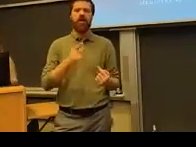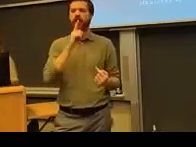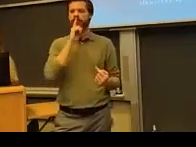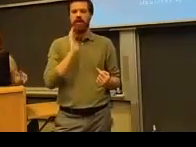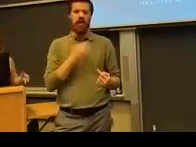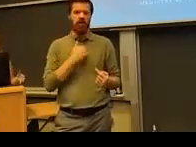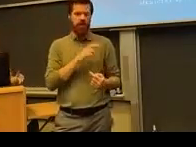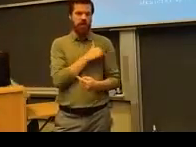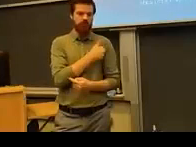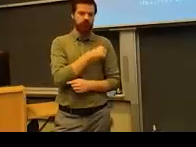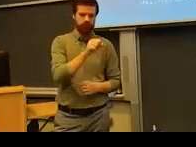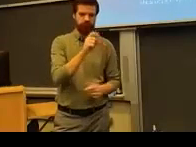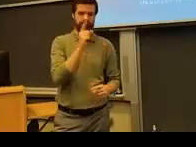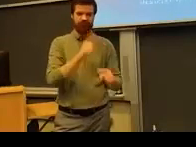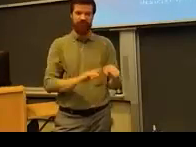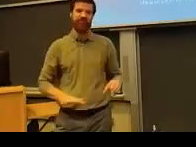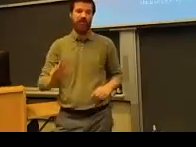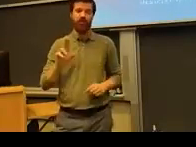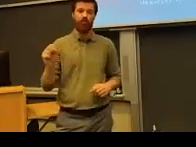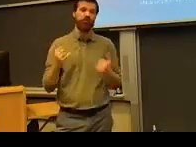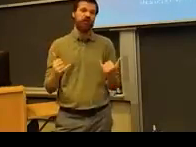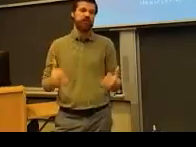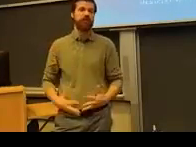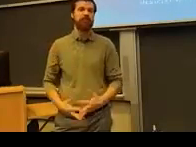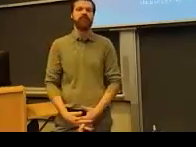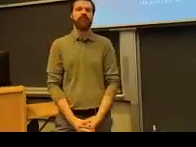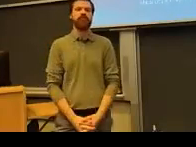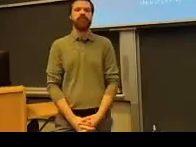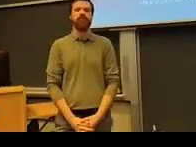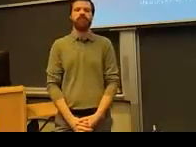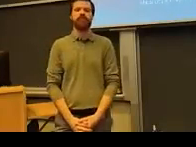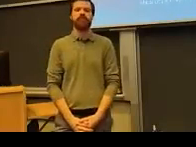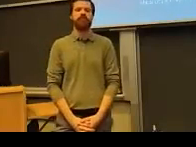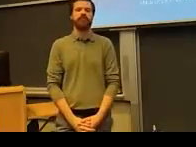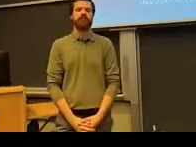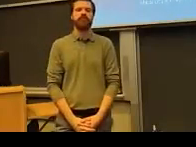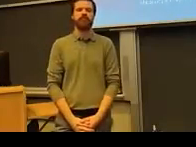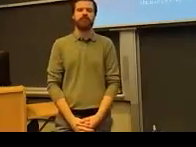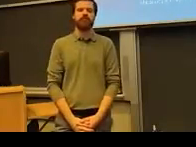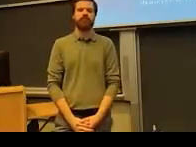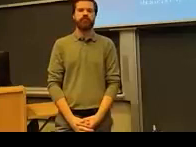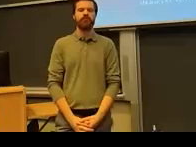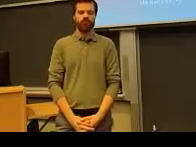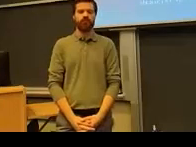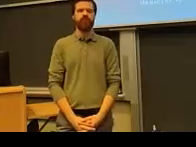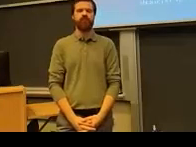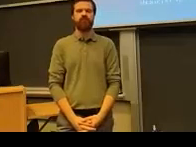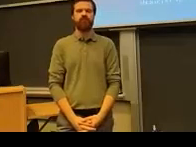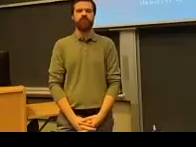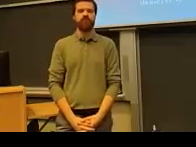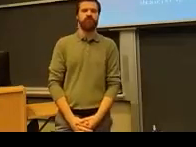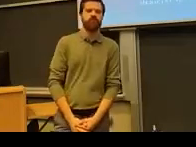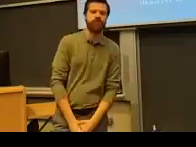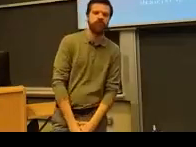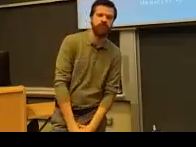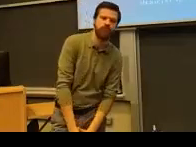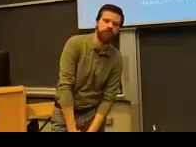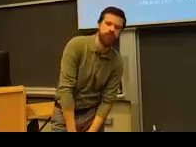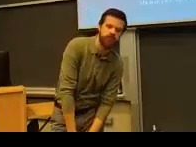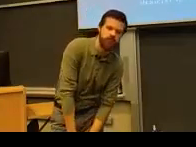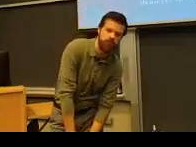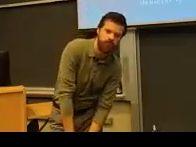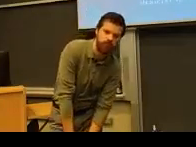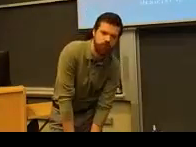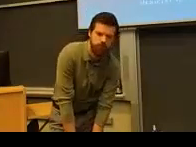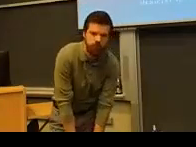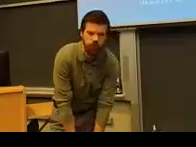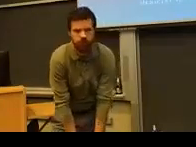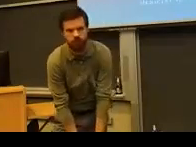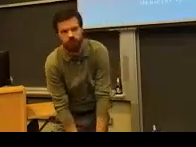throughout the entire um United States right now um one second so obviously like I said